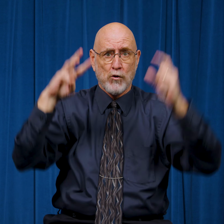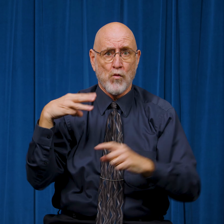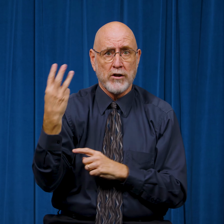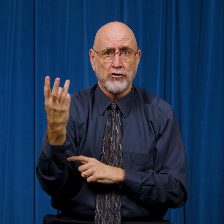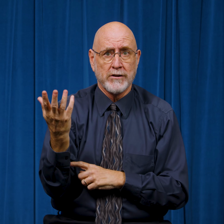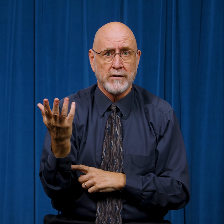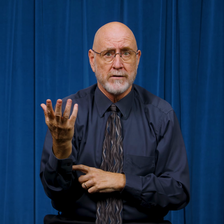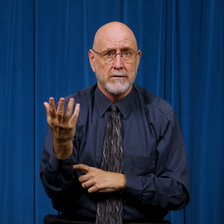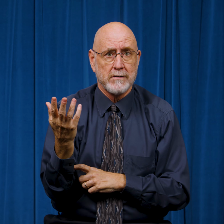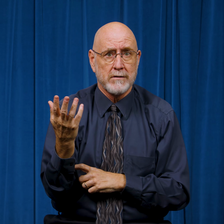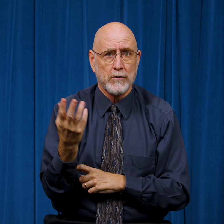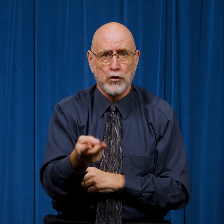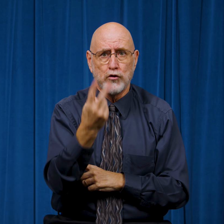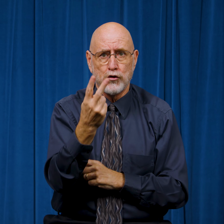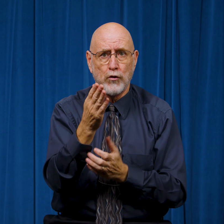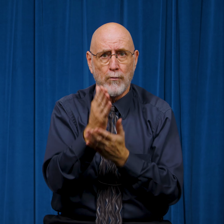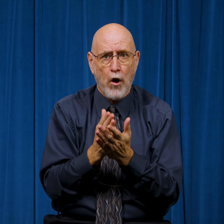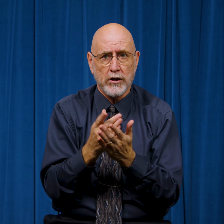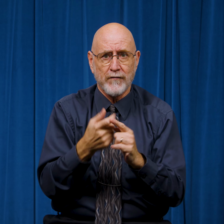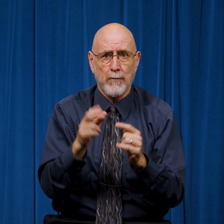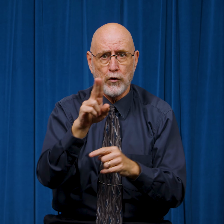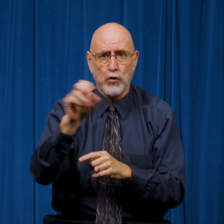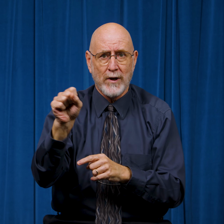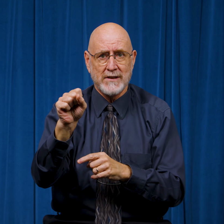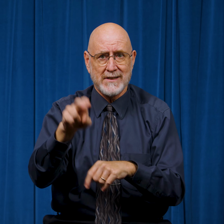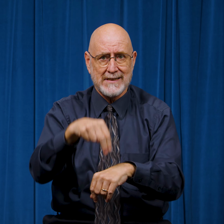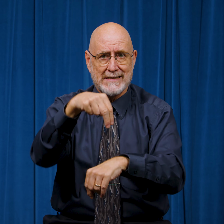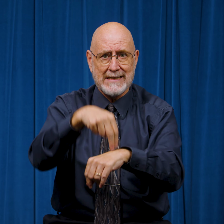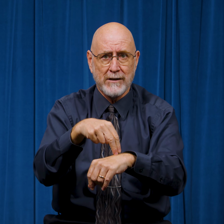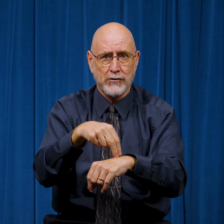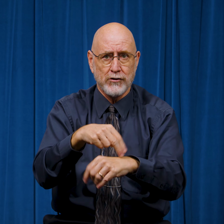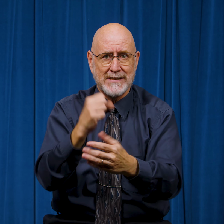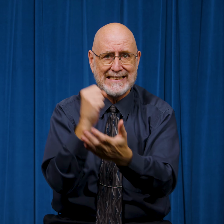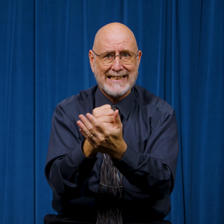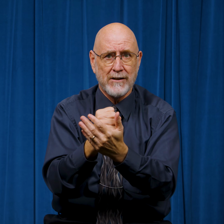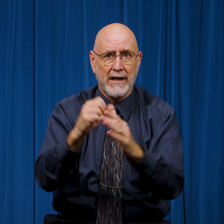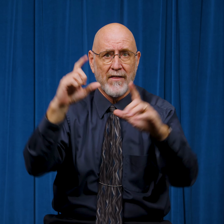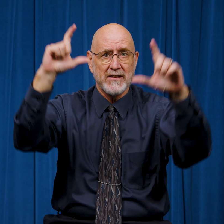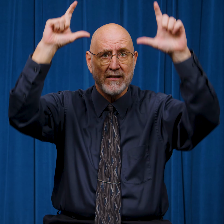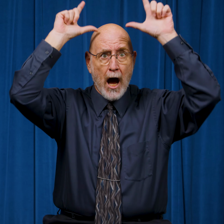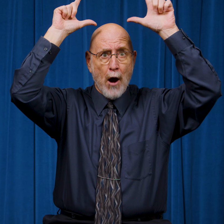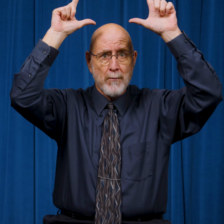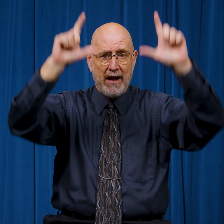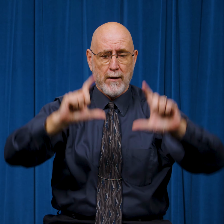with two elements from the United States National Seal at the very top and the bottom of the window.